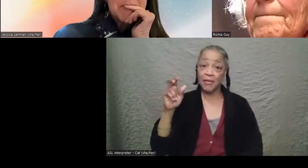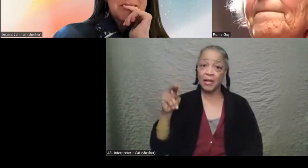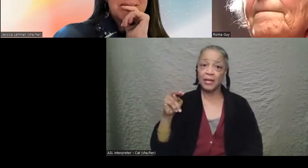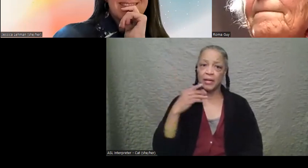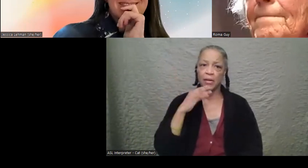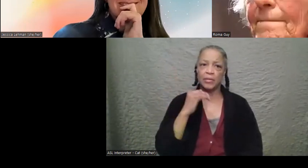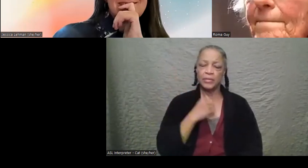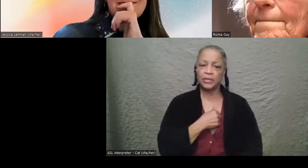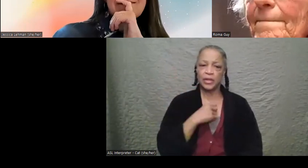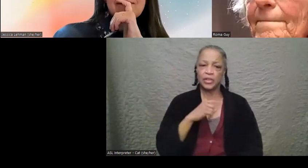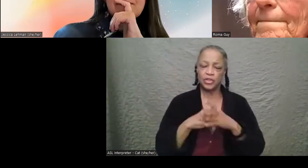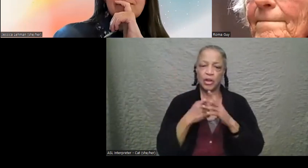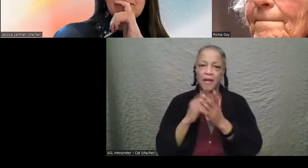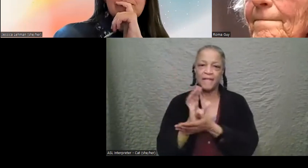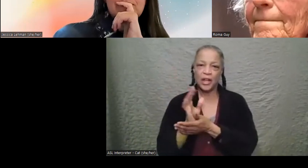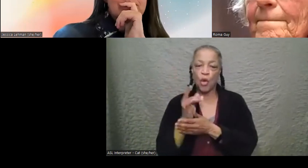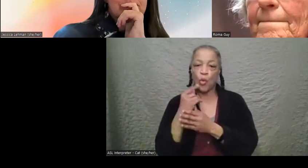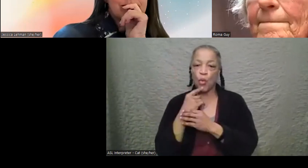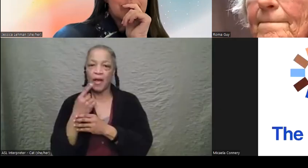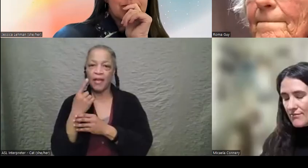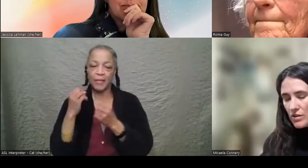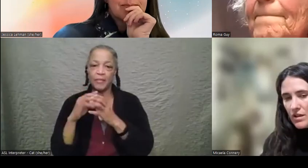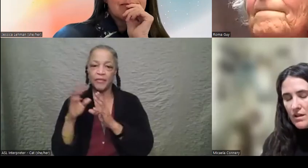Yes, I think you are right that a lot of the changes are on a federal level.